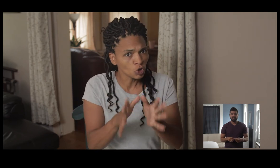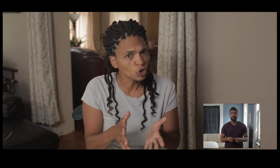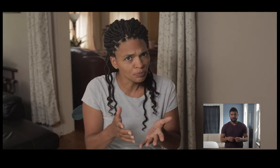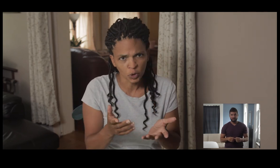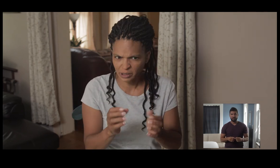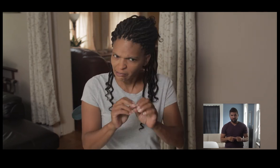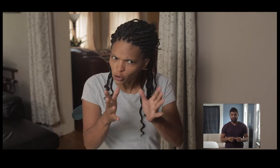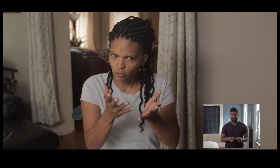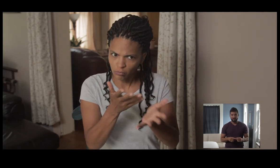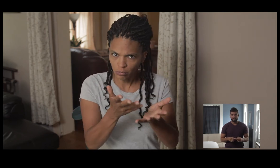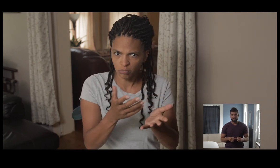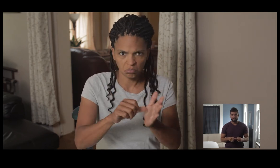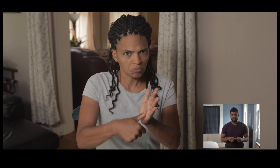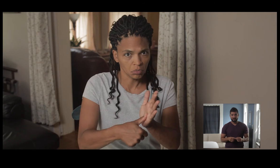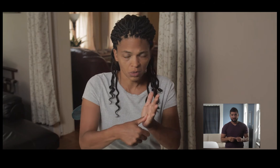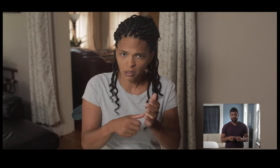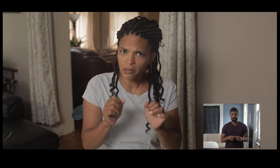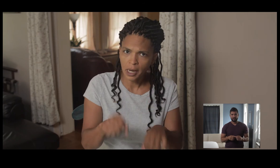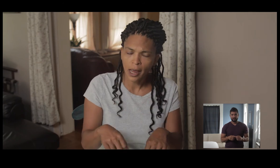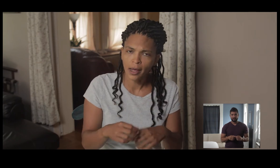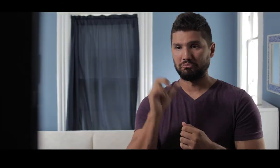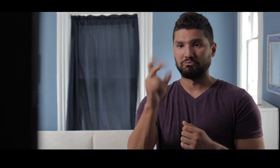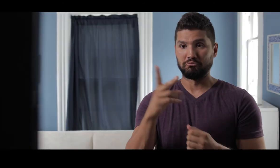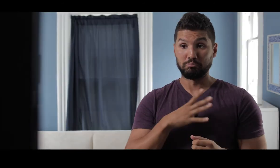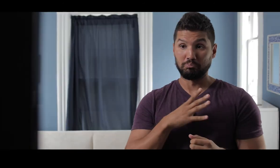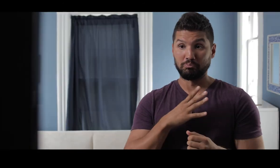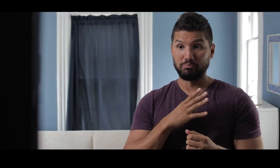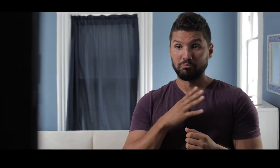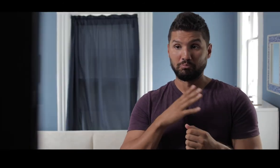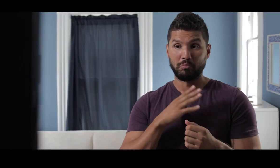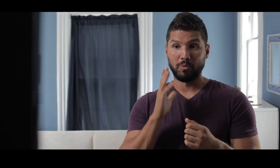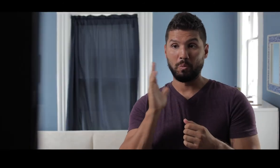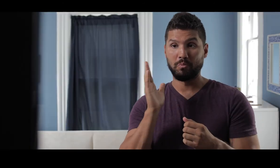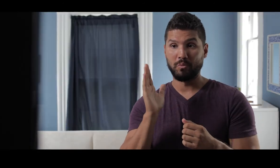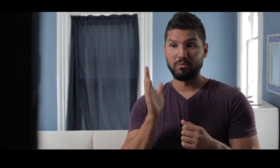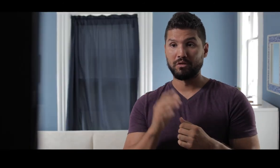It IS your right to do that. Okay, I can do that.